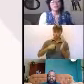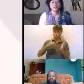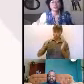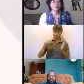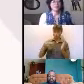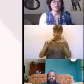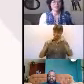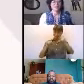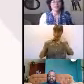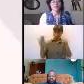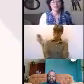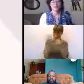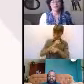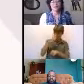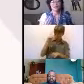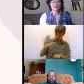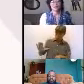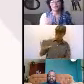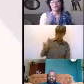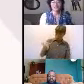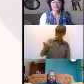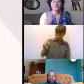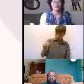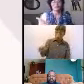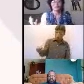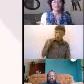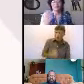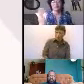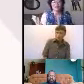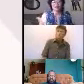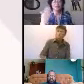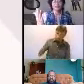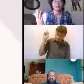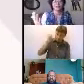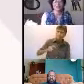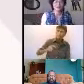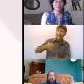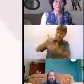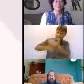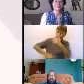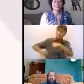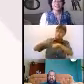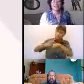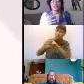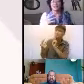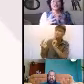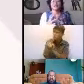building process where I will get to know him every time I interact with him. It's a,